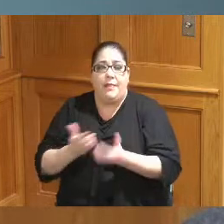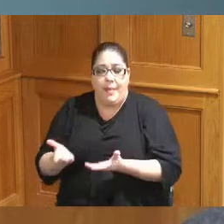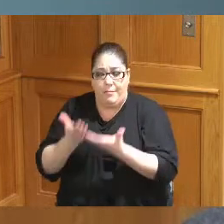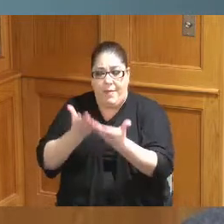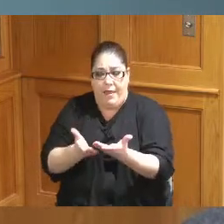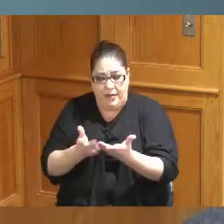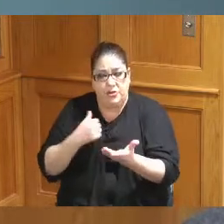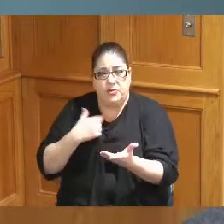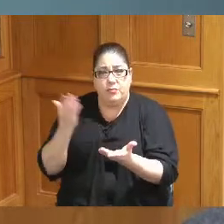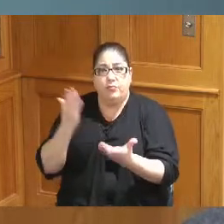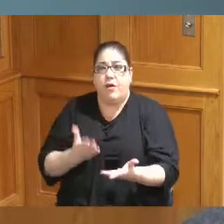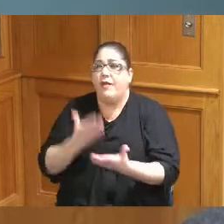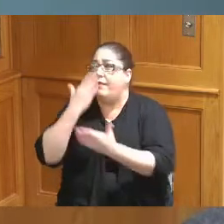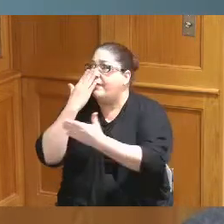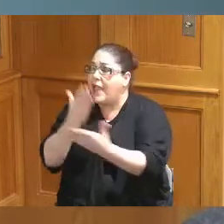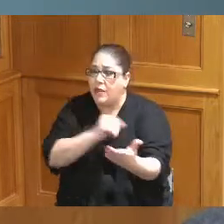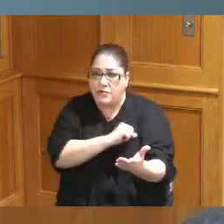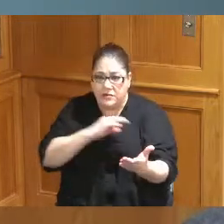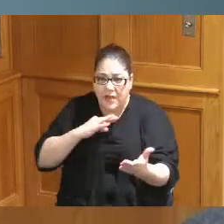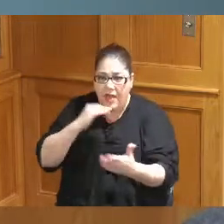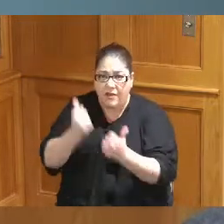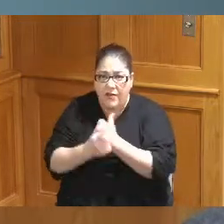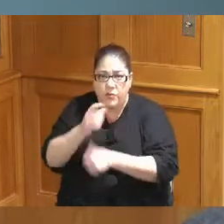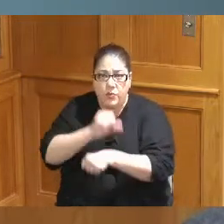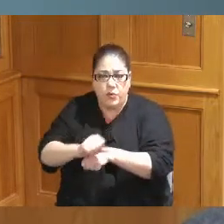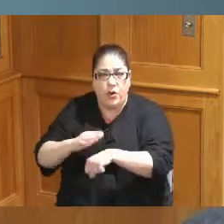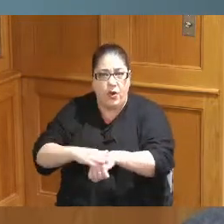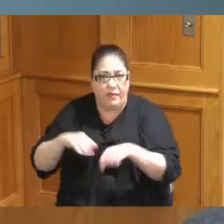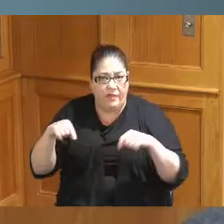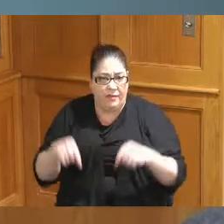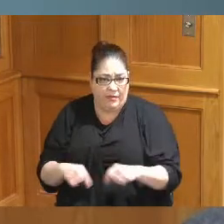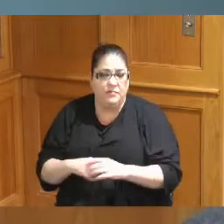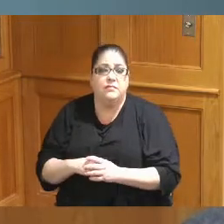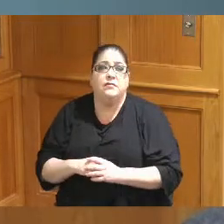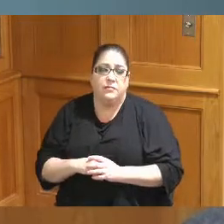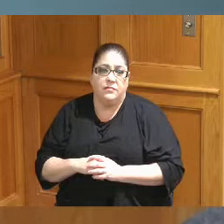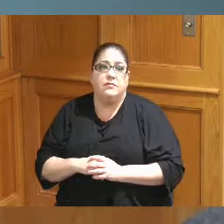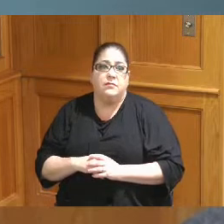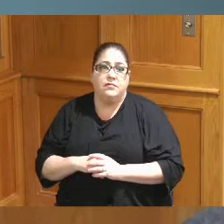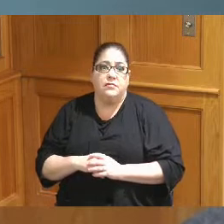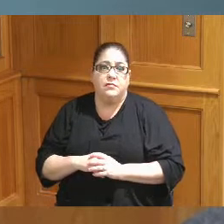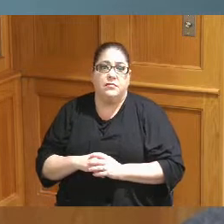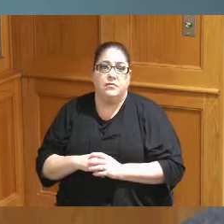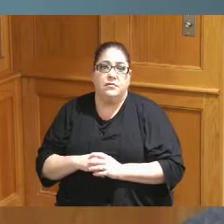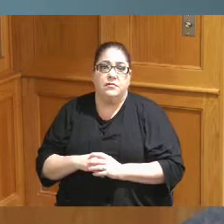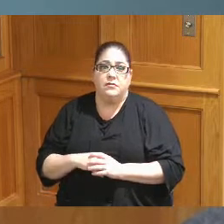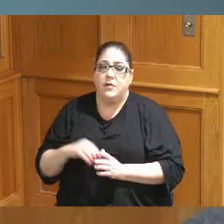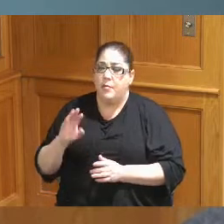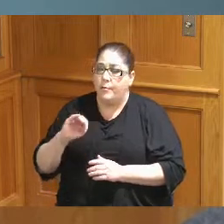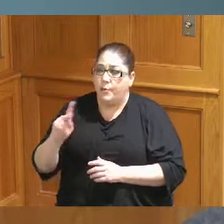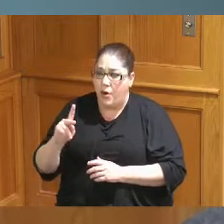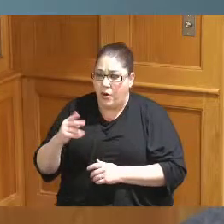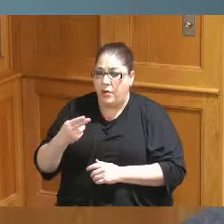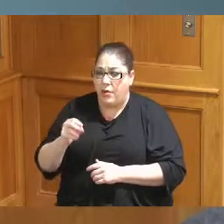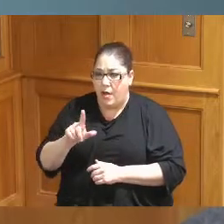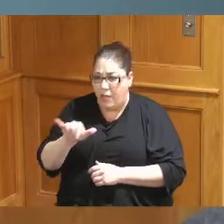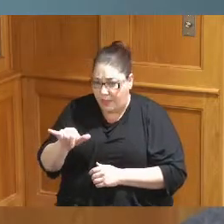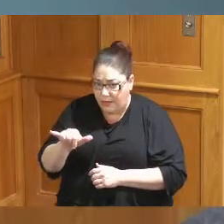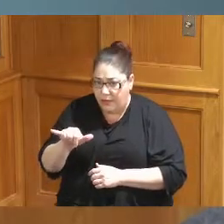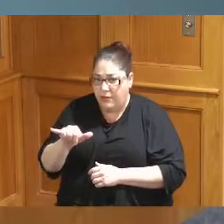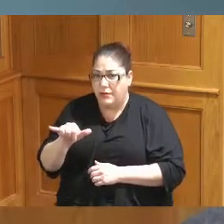thank staff and everybody that worked together to Mark and Holly and of course that brought